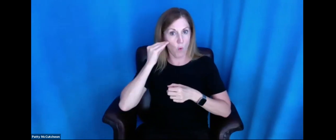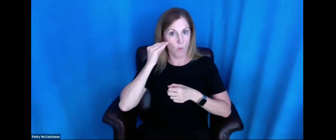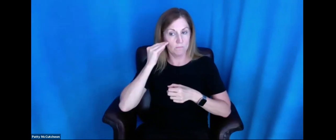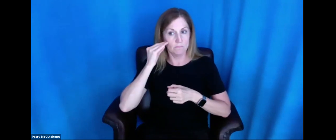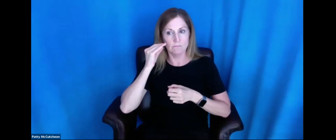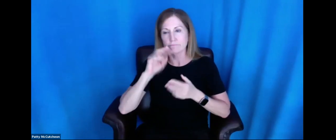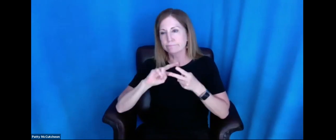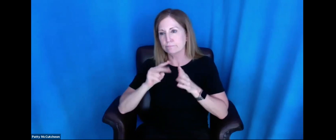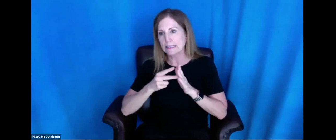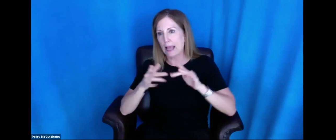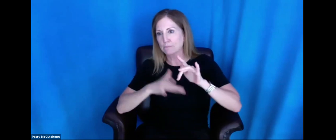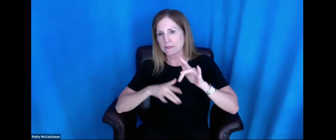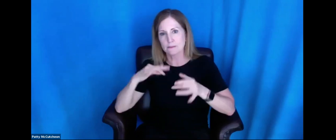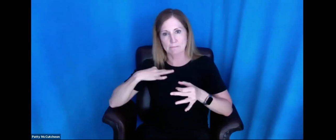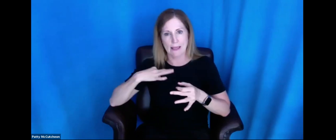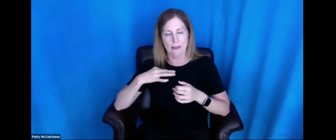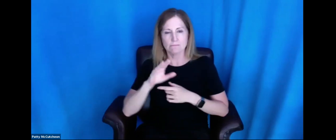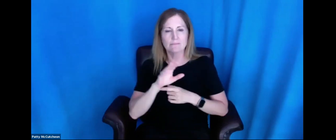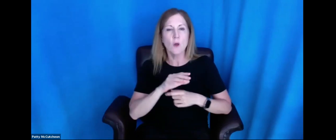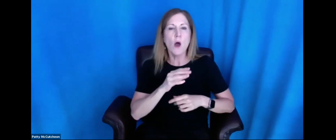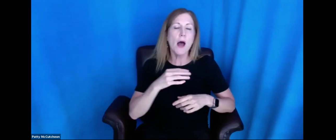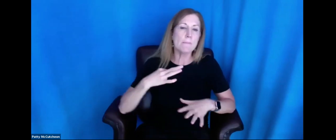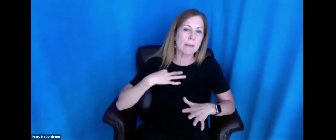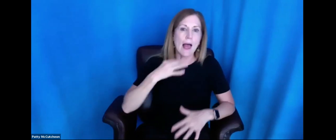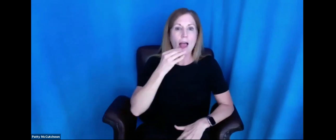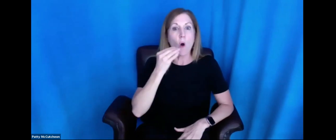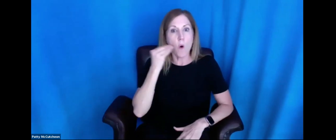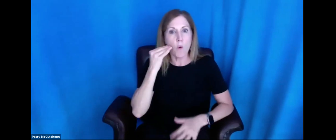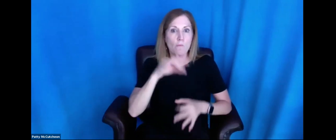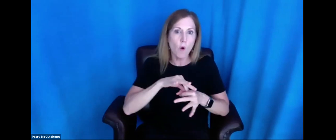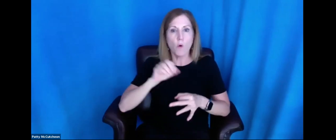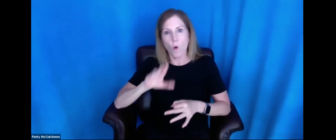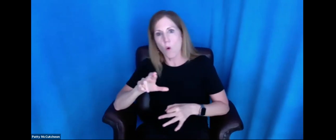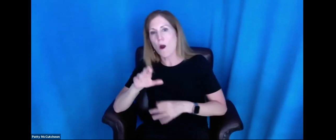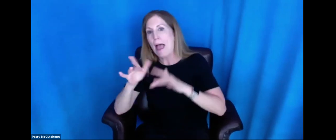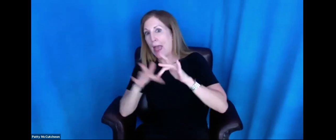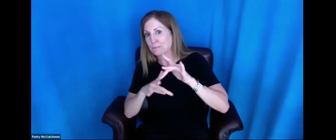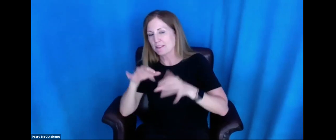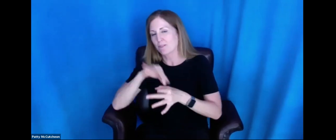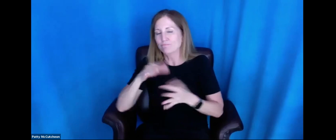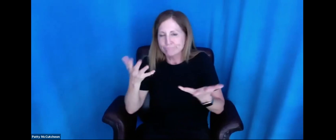For an absentee ballot. We use both terms. What the county does when they receive your invitation.